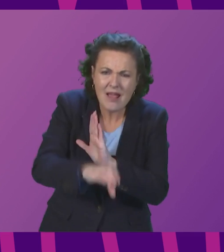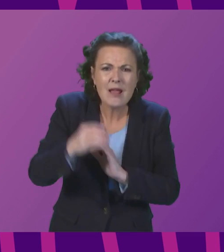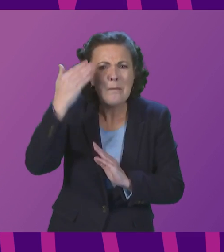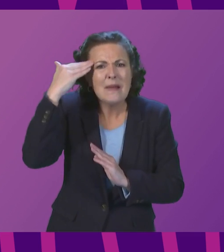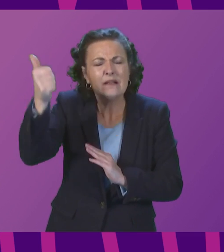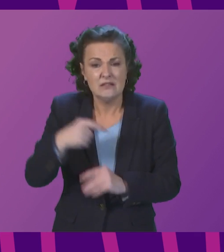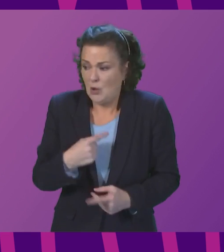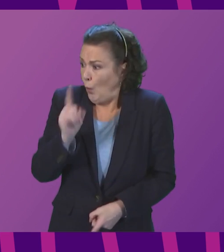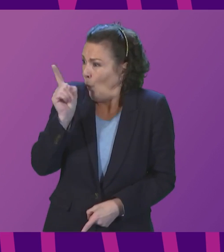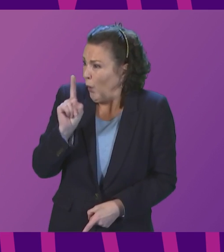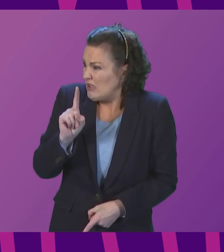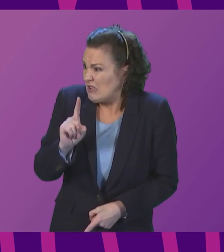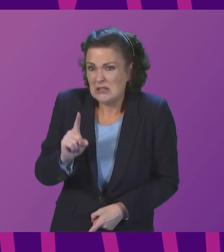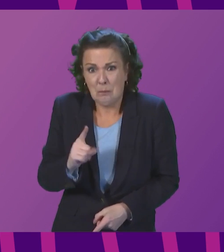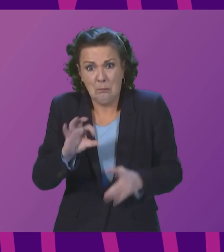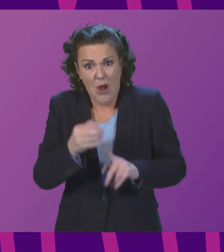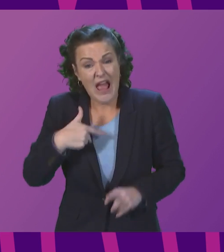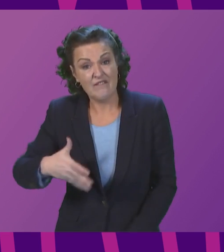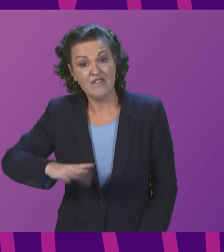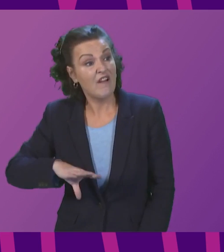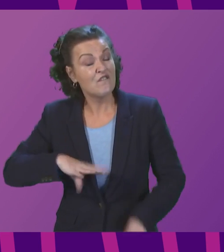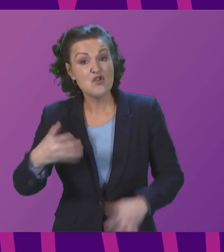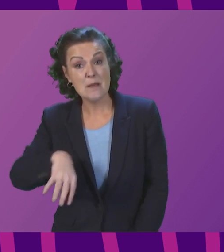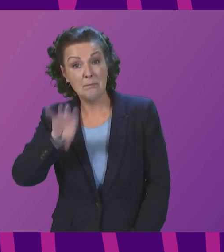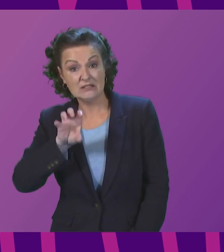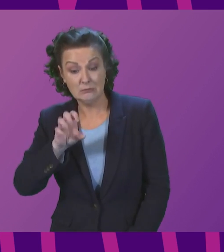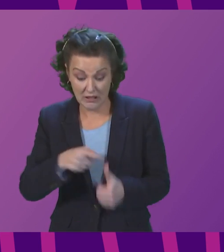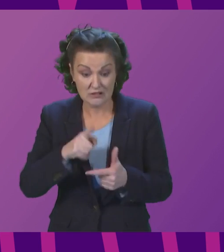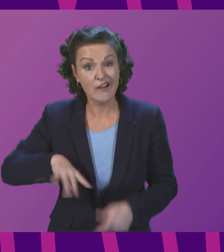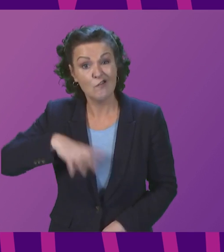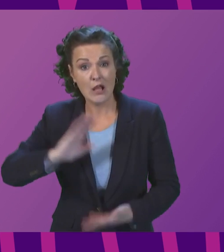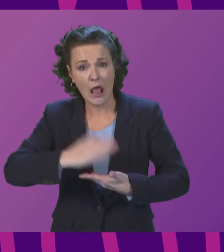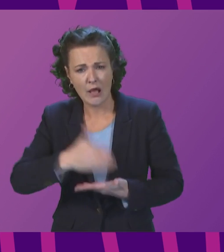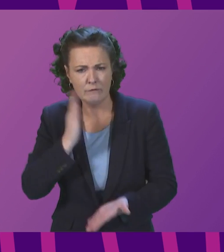“What good is a laptop and a free bus pass when you’re in a deep state of anxiety and depression ”